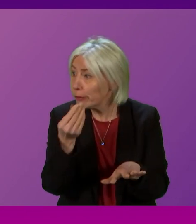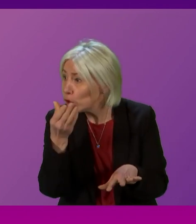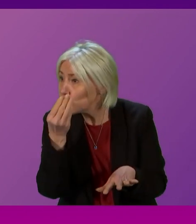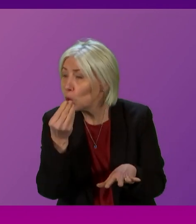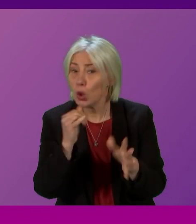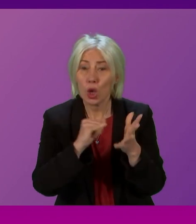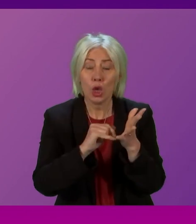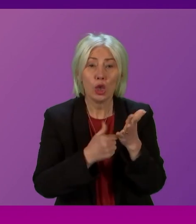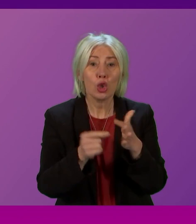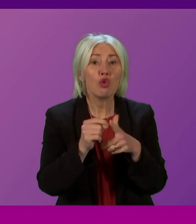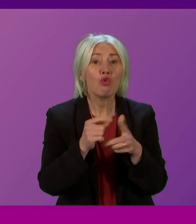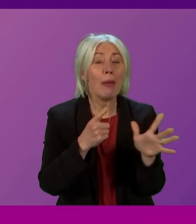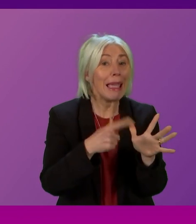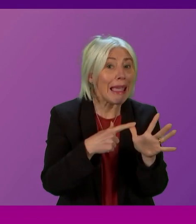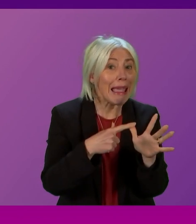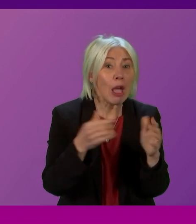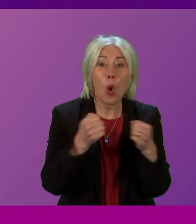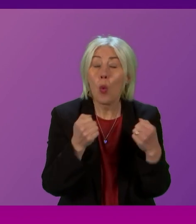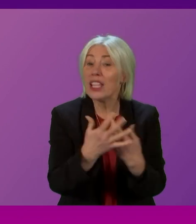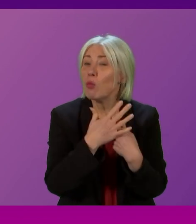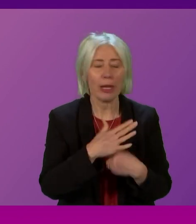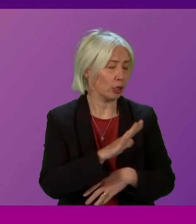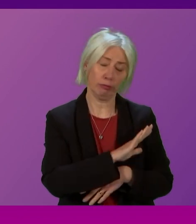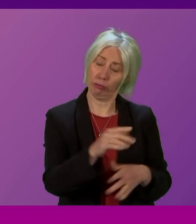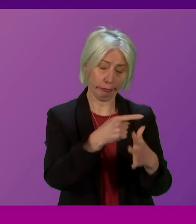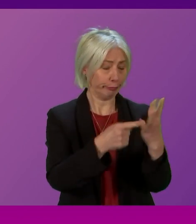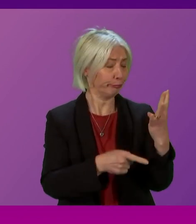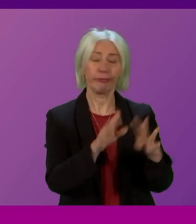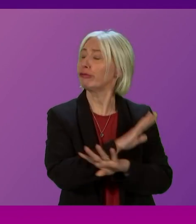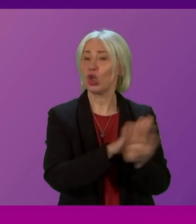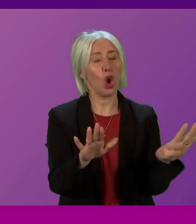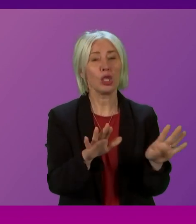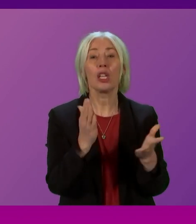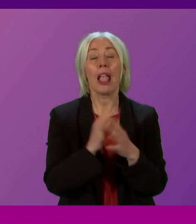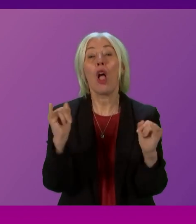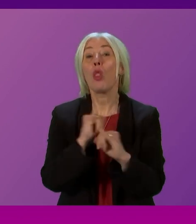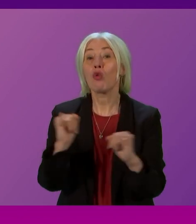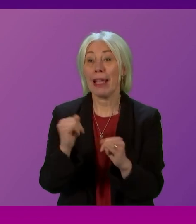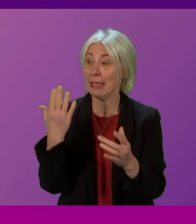A or winter pressures; they said that it is a crisis that has been 10 years in the making.